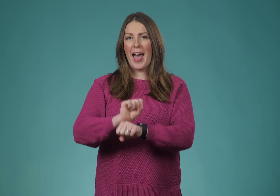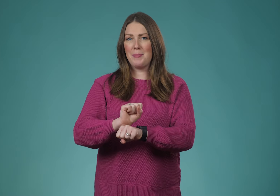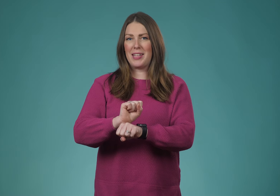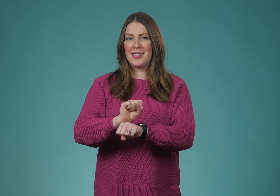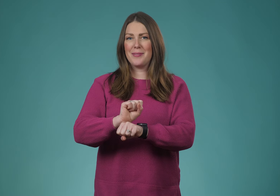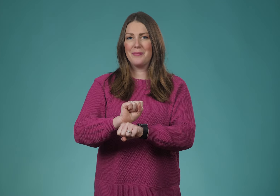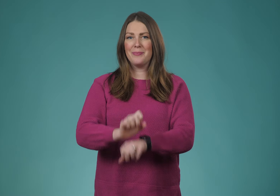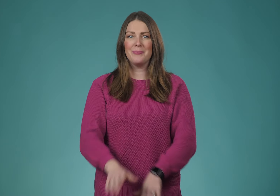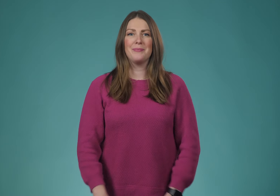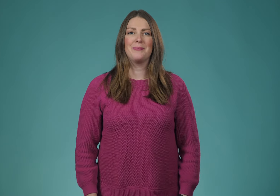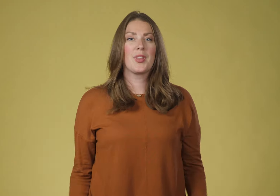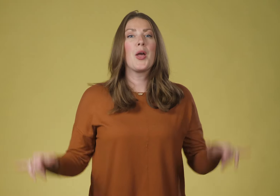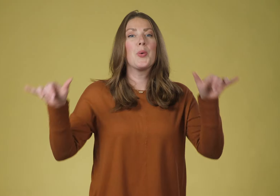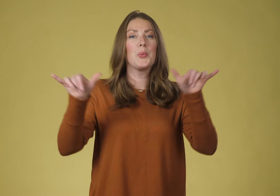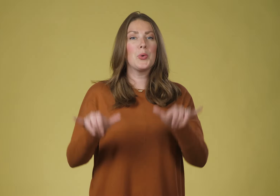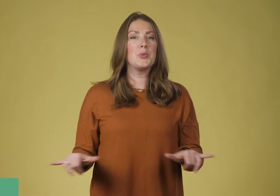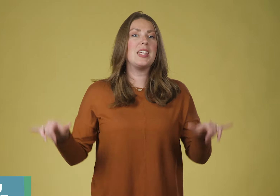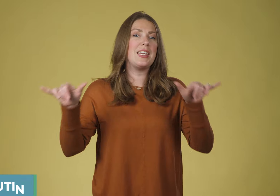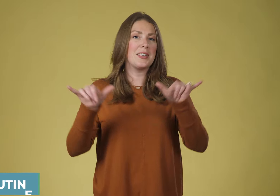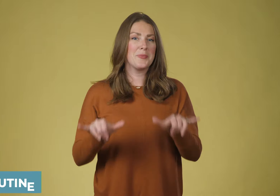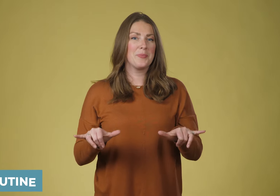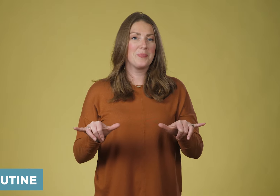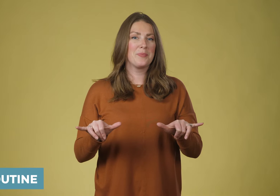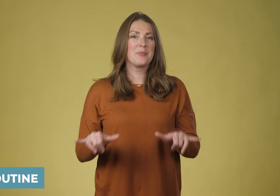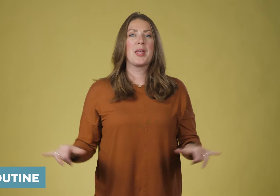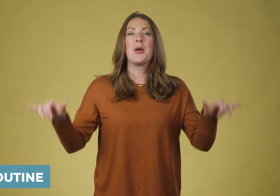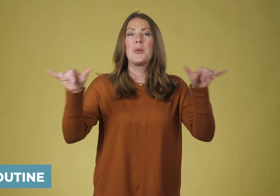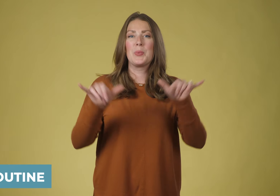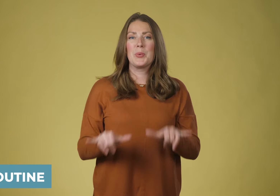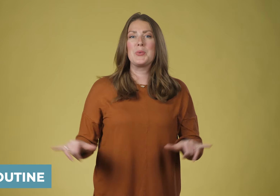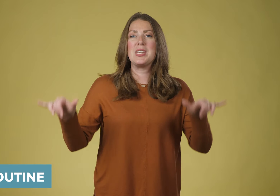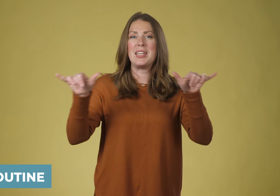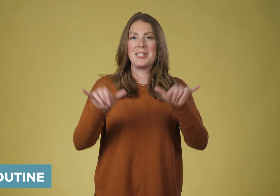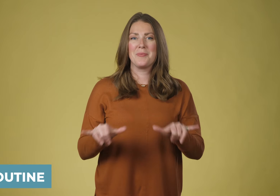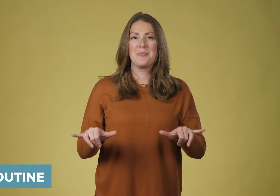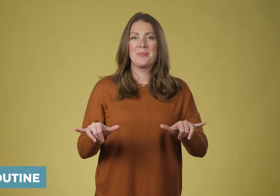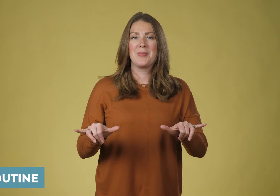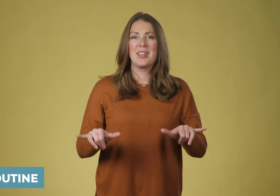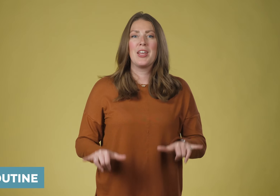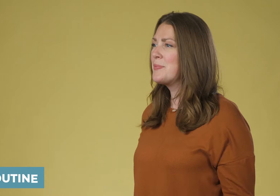Habit. Routine.